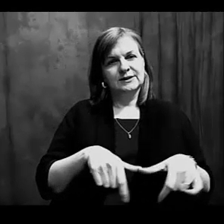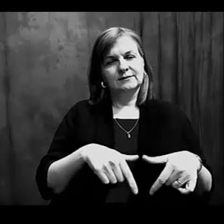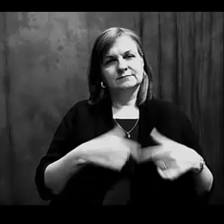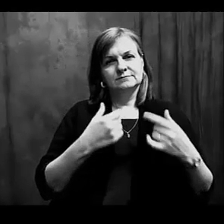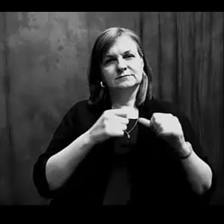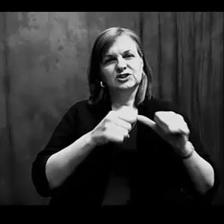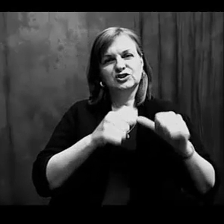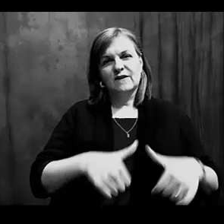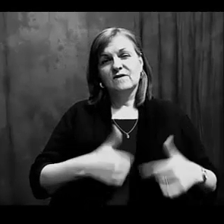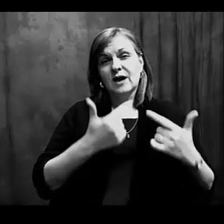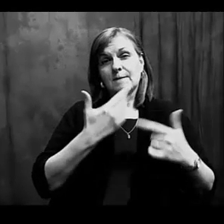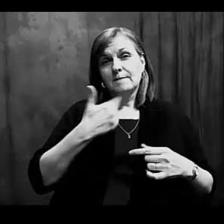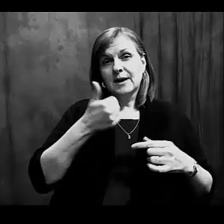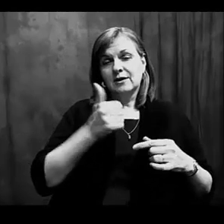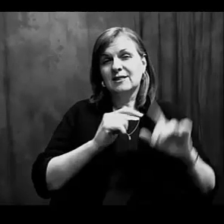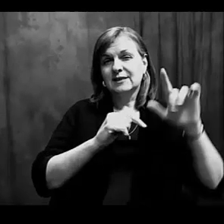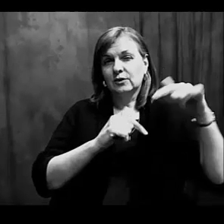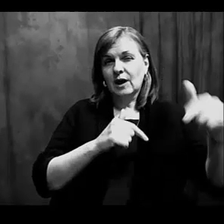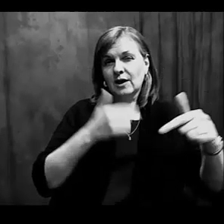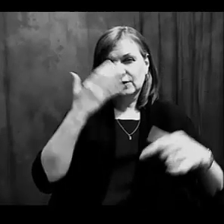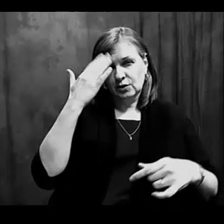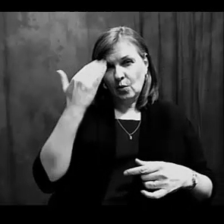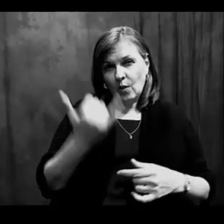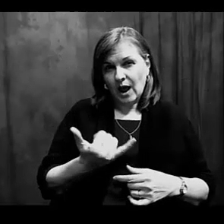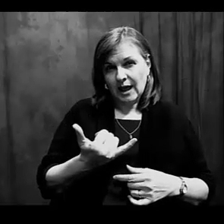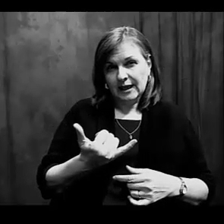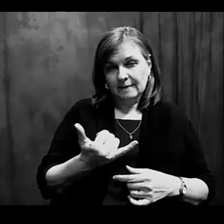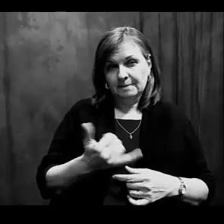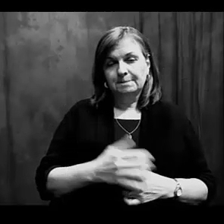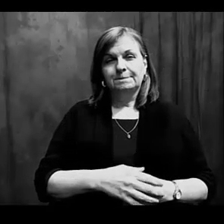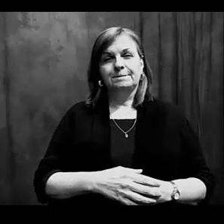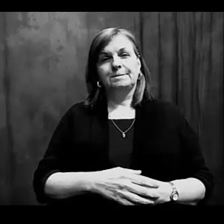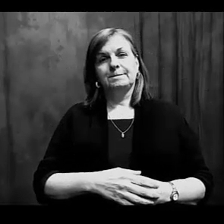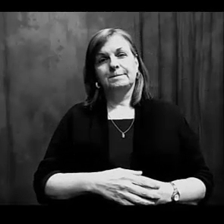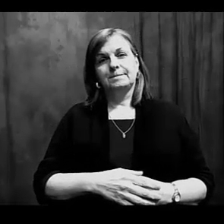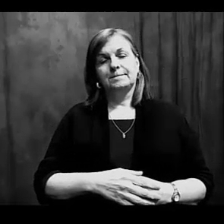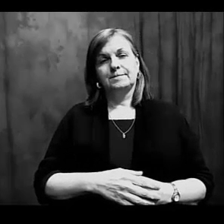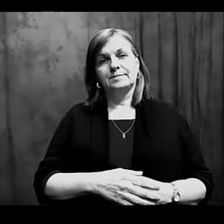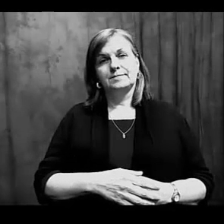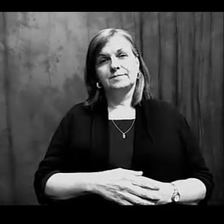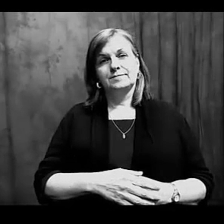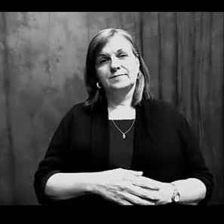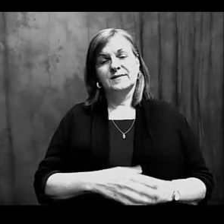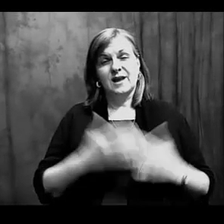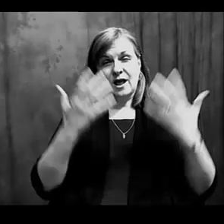why -- do you know?? it actually is because